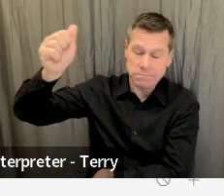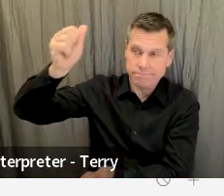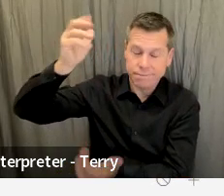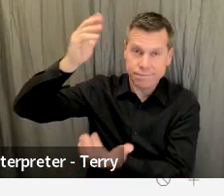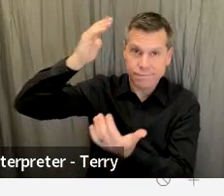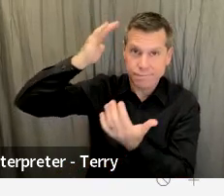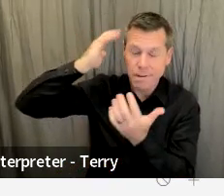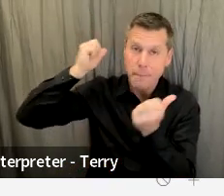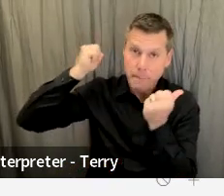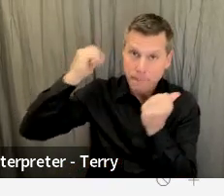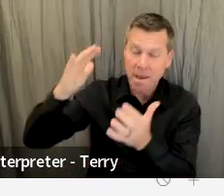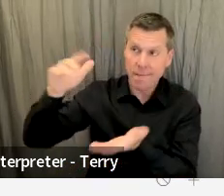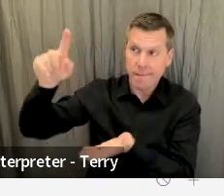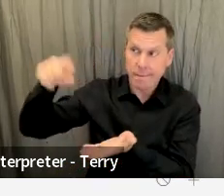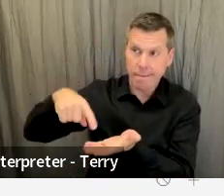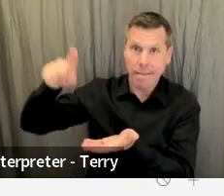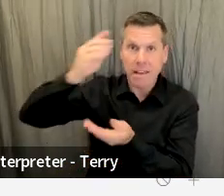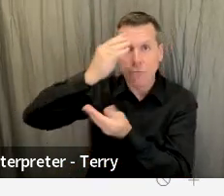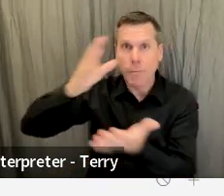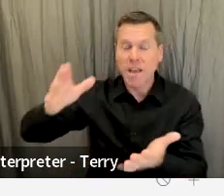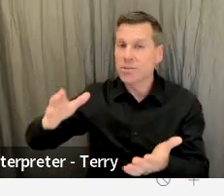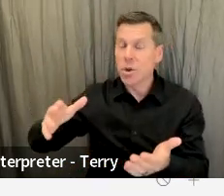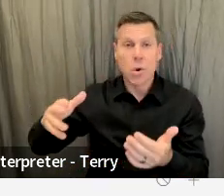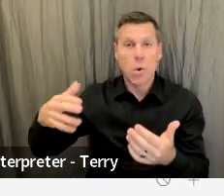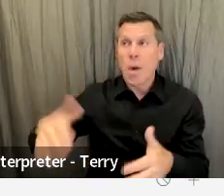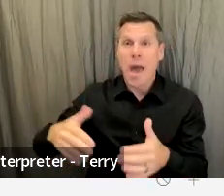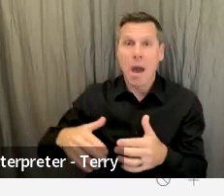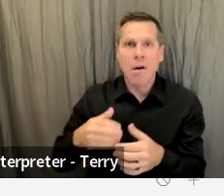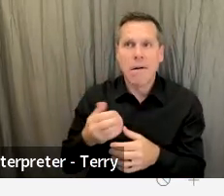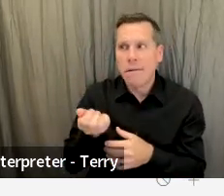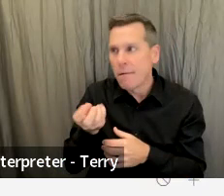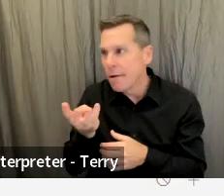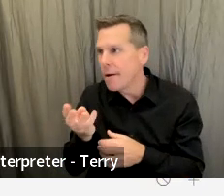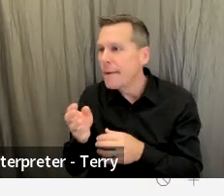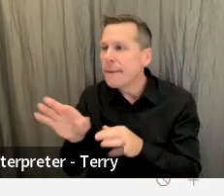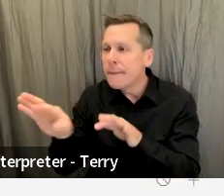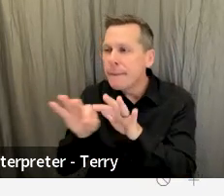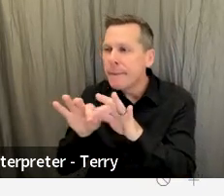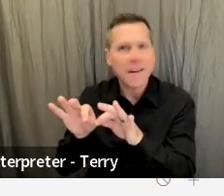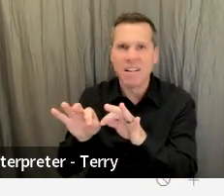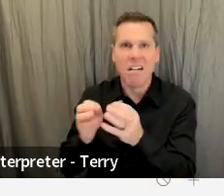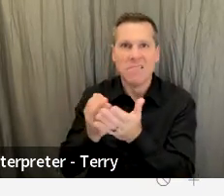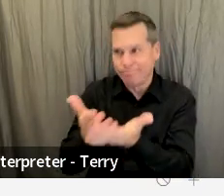A lot of information out there. And so let me just walk you through some of this stuff that we have here.